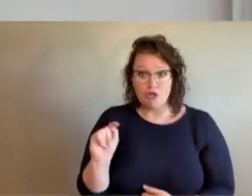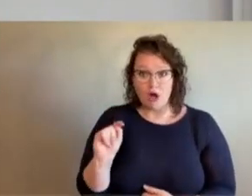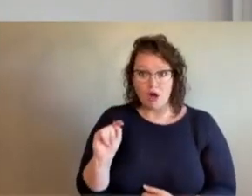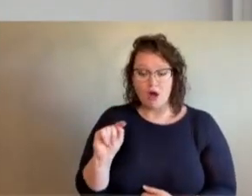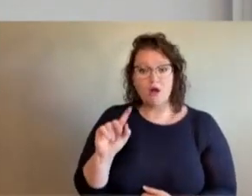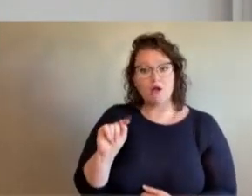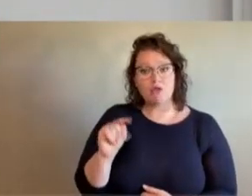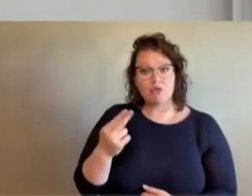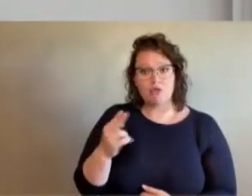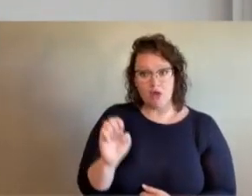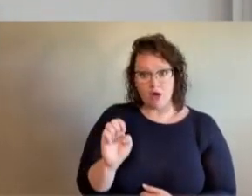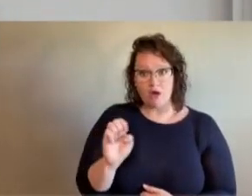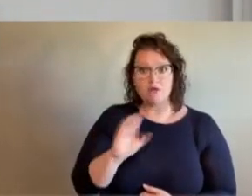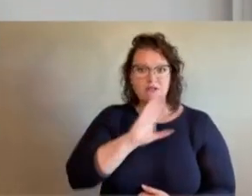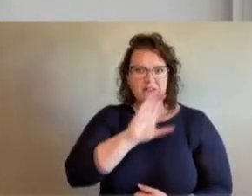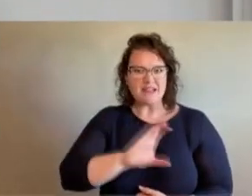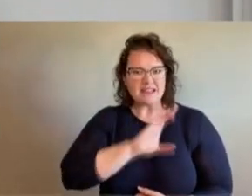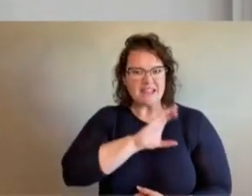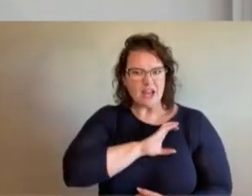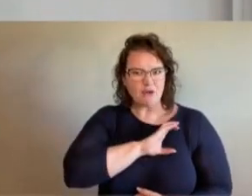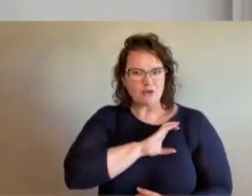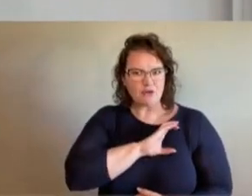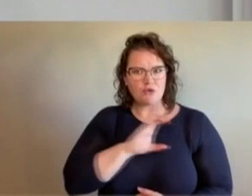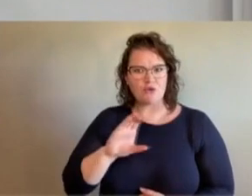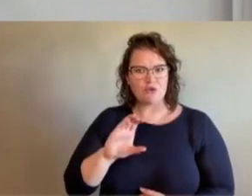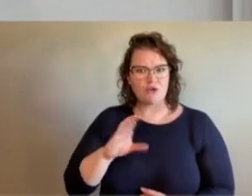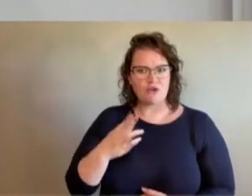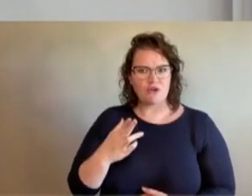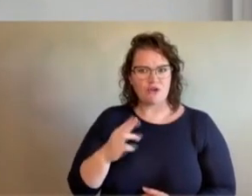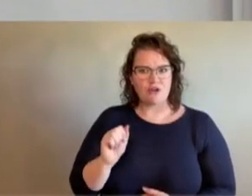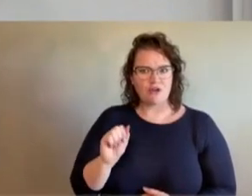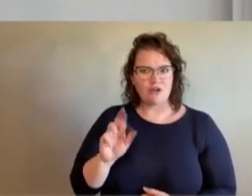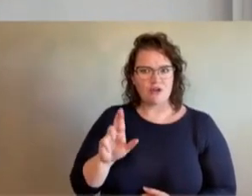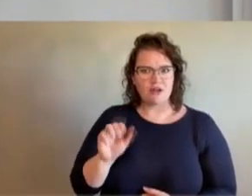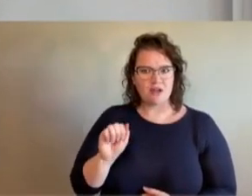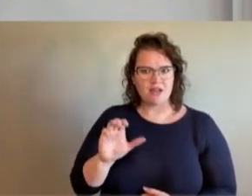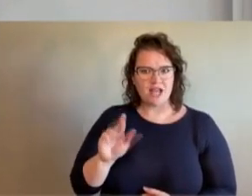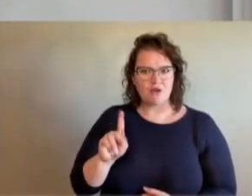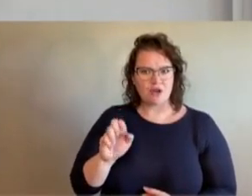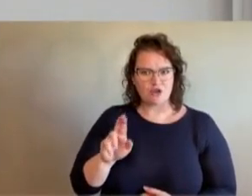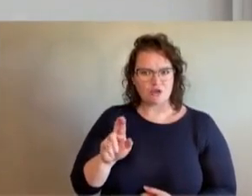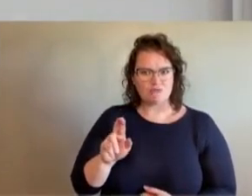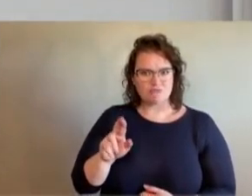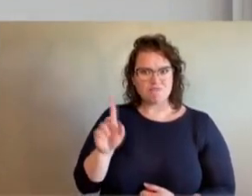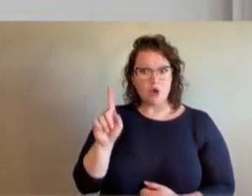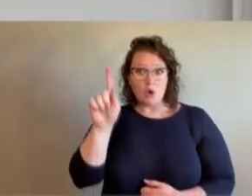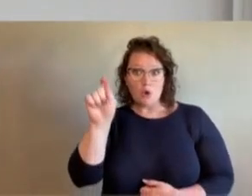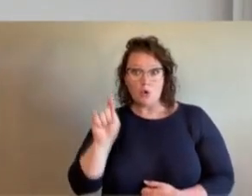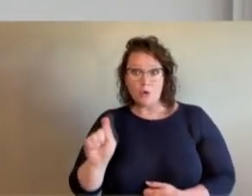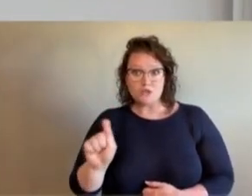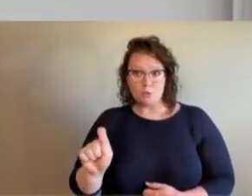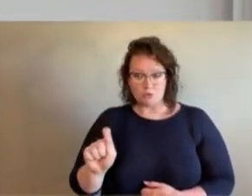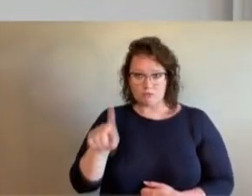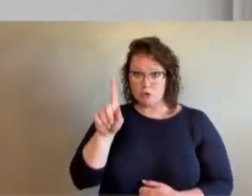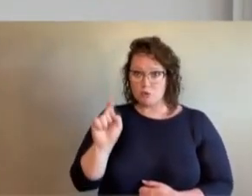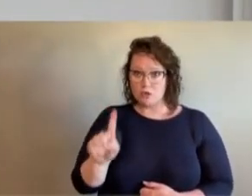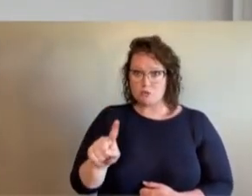come up with the character?"